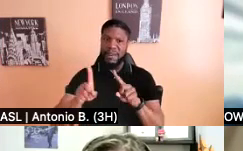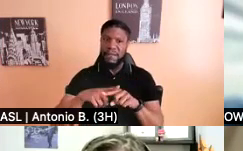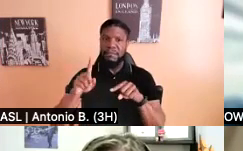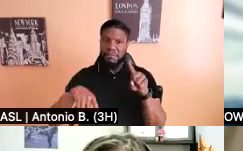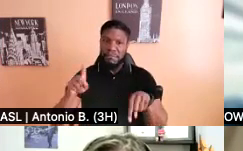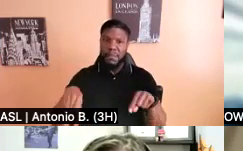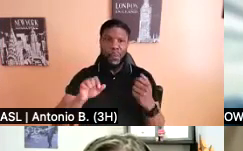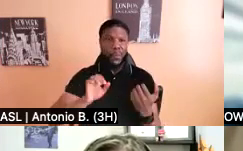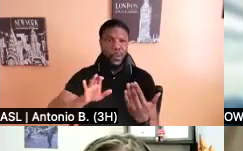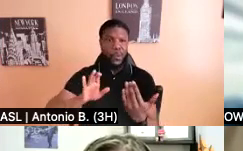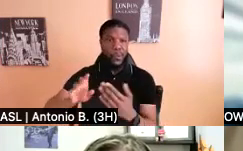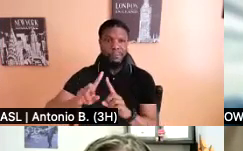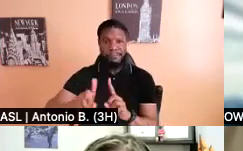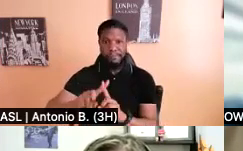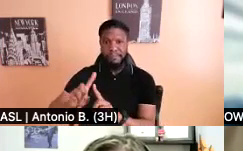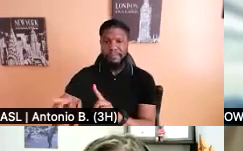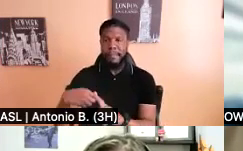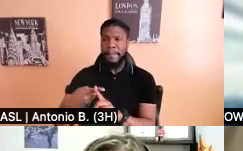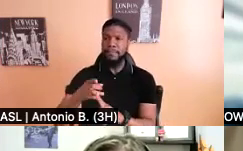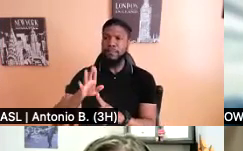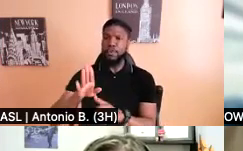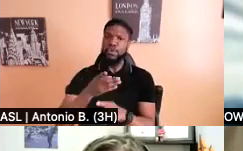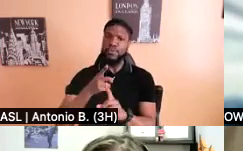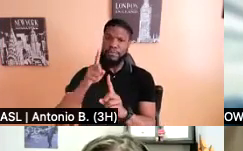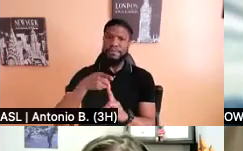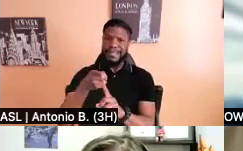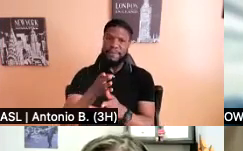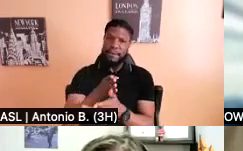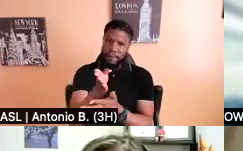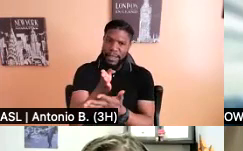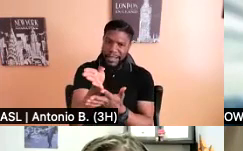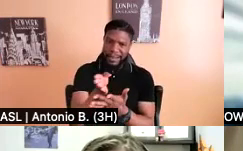these specific contexts that you are implementing asynchronous tutoring practices in.